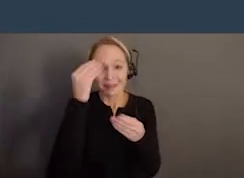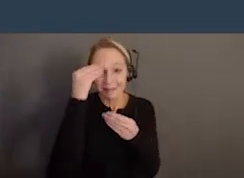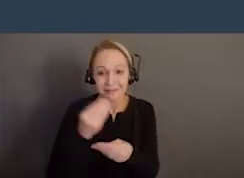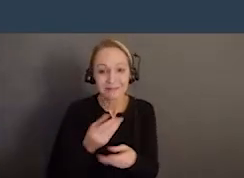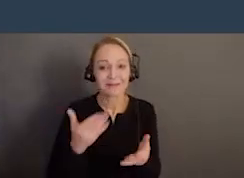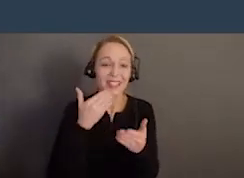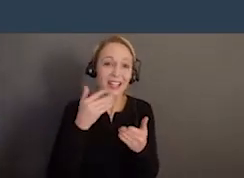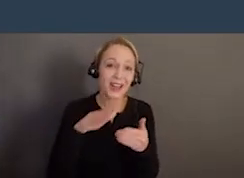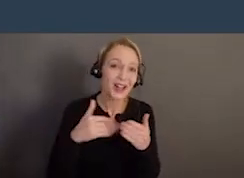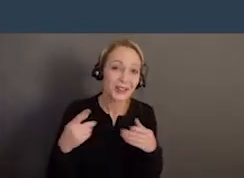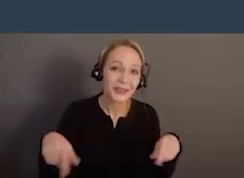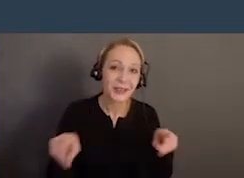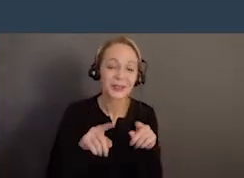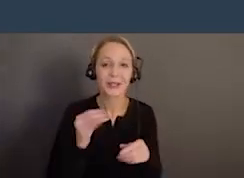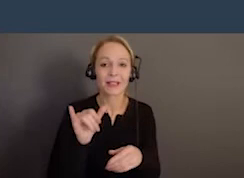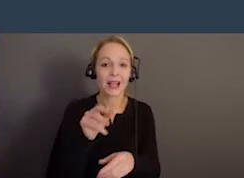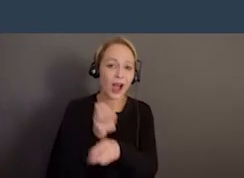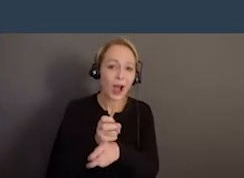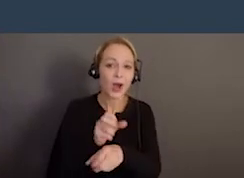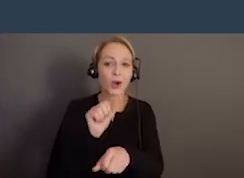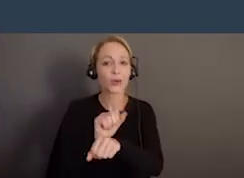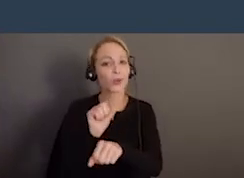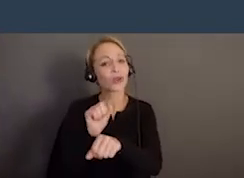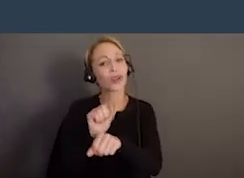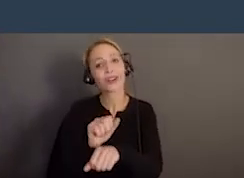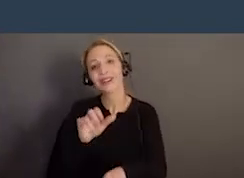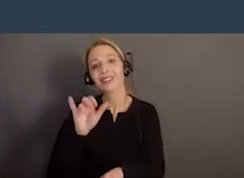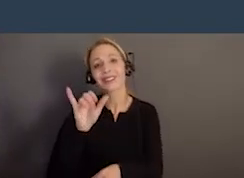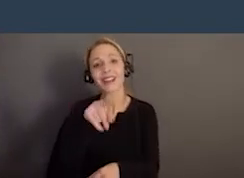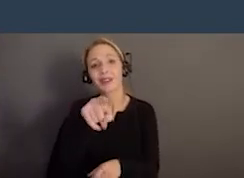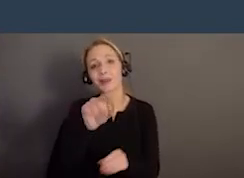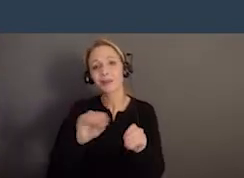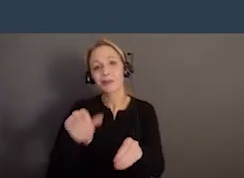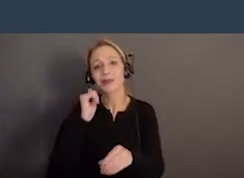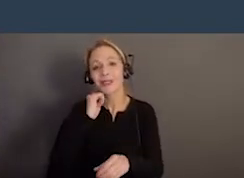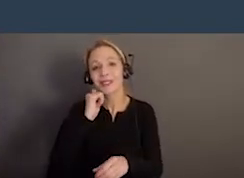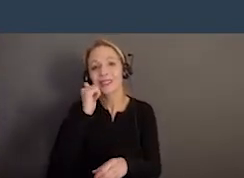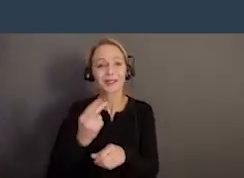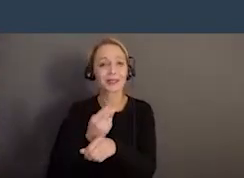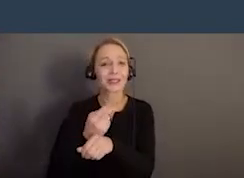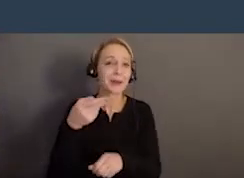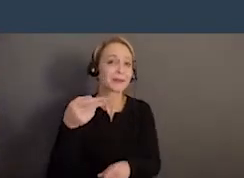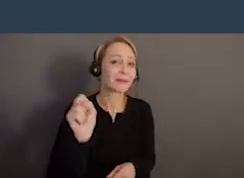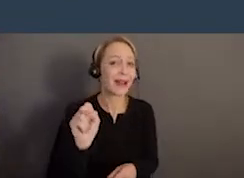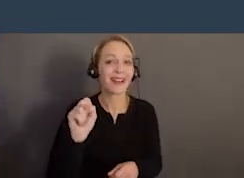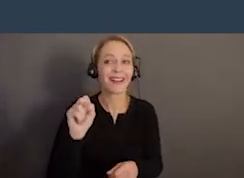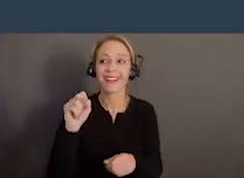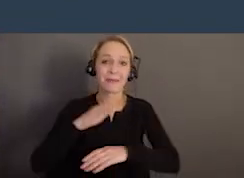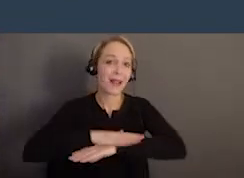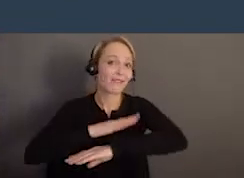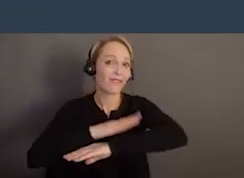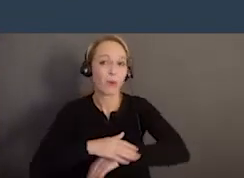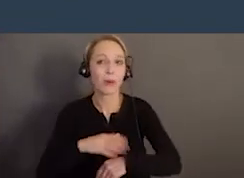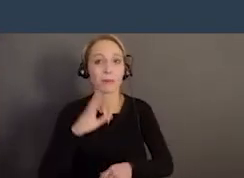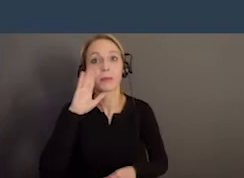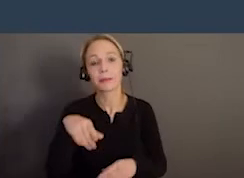THE HARD WORK THAT YOU PUT IN EVERY DAY USING HubSpot PLATFORM. AS BUSINESS IS USING HubSpot GROW, THEY WILL CONTINUE